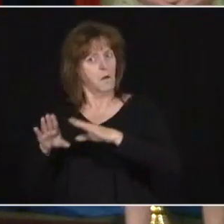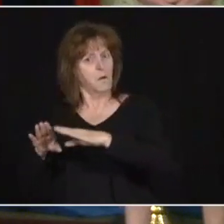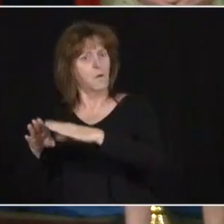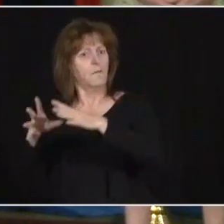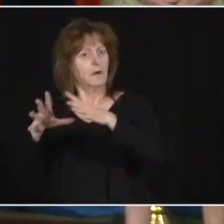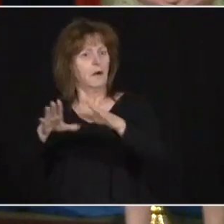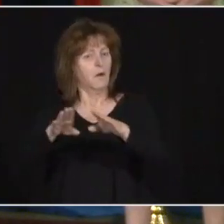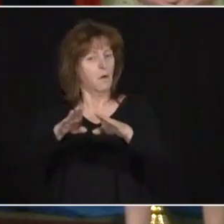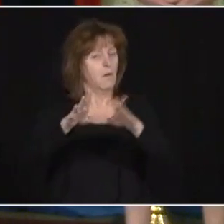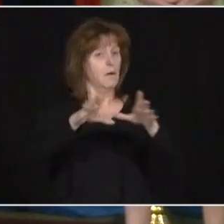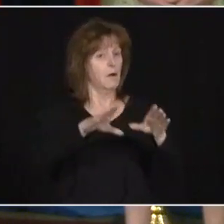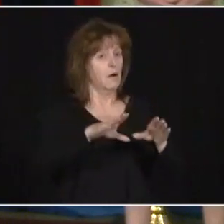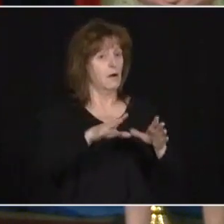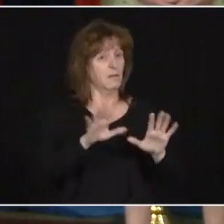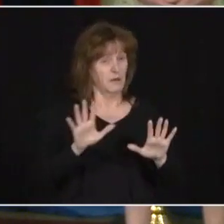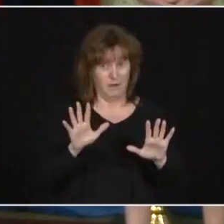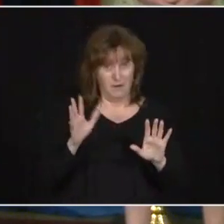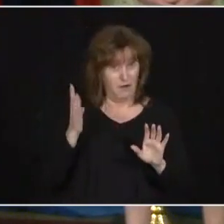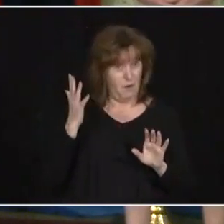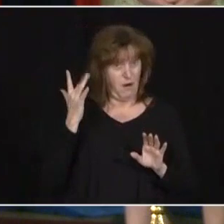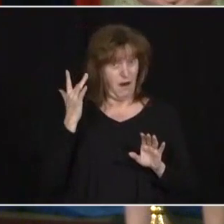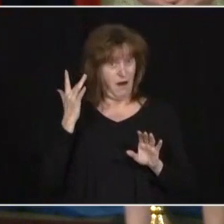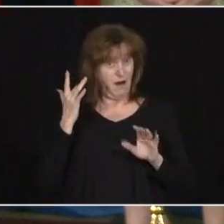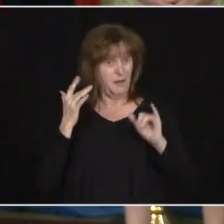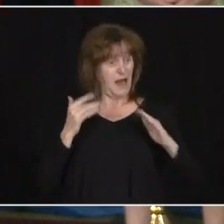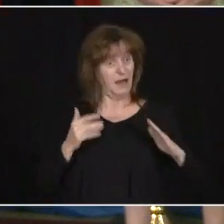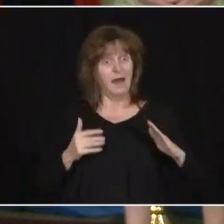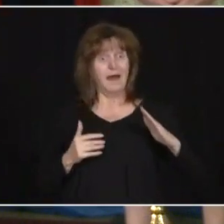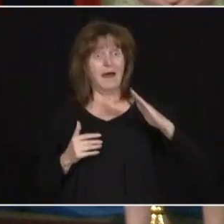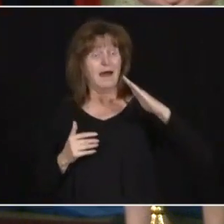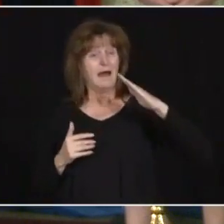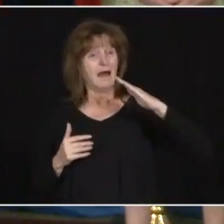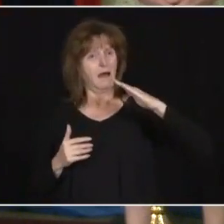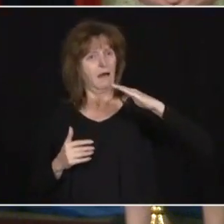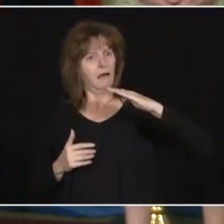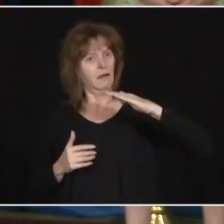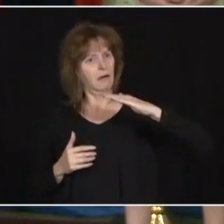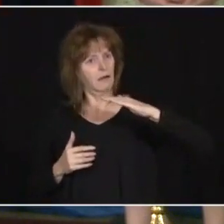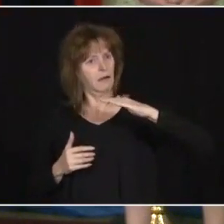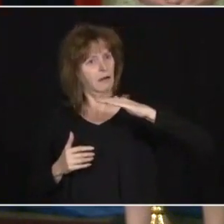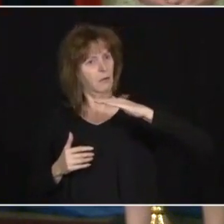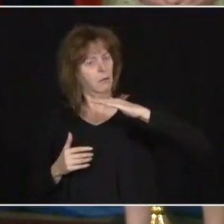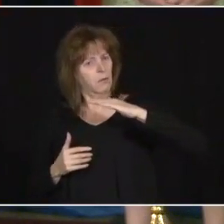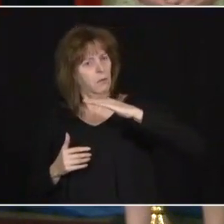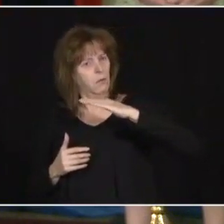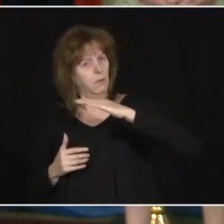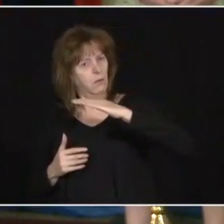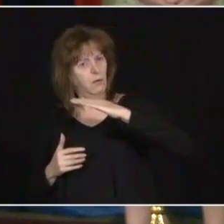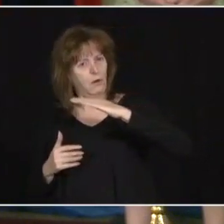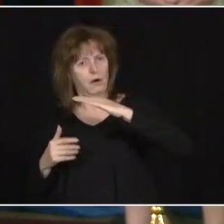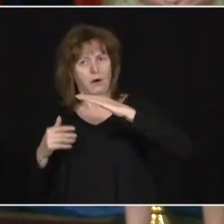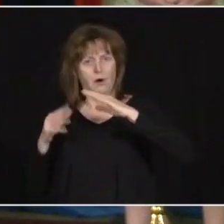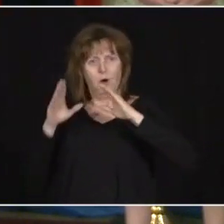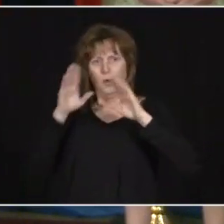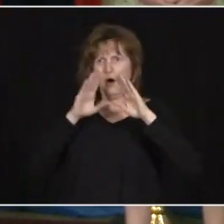is flattening flattening. That surge in our hospitals, we avoided it it. And that trend is going down.